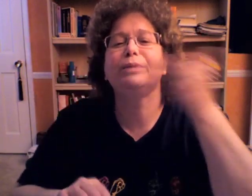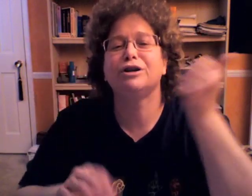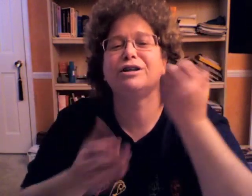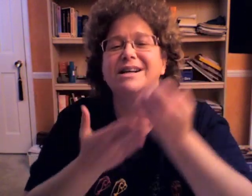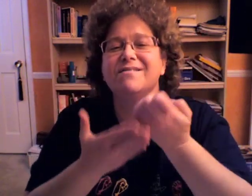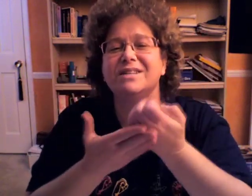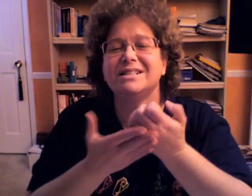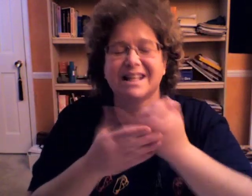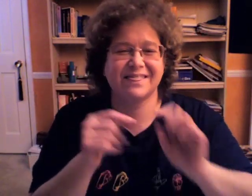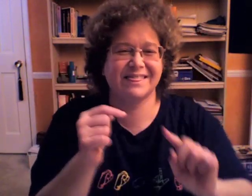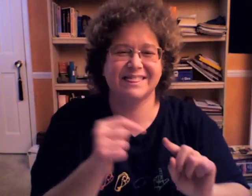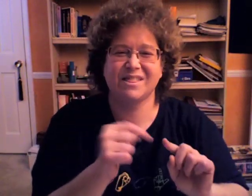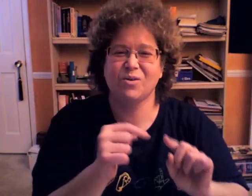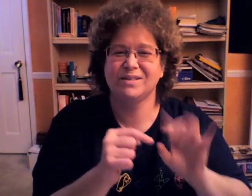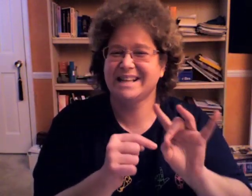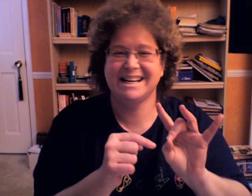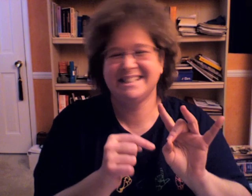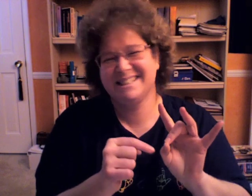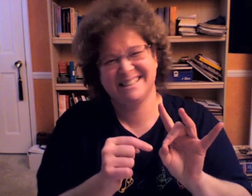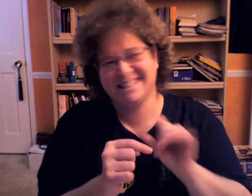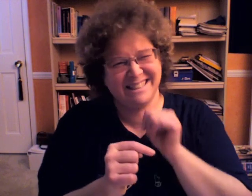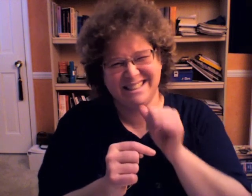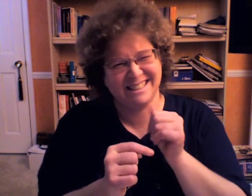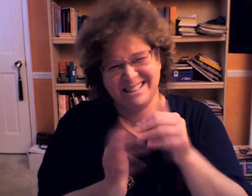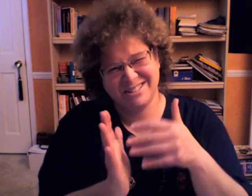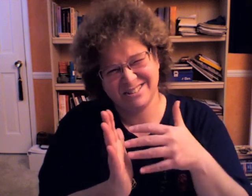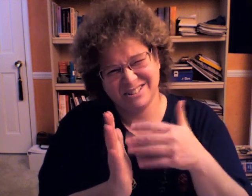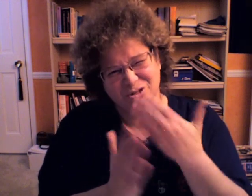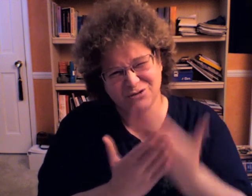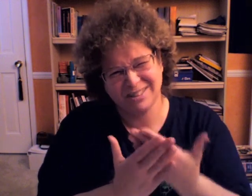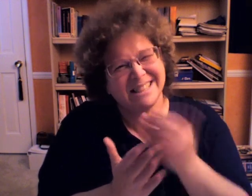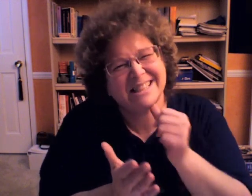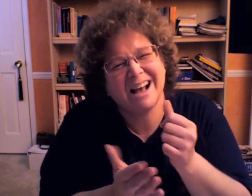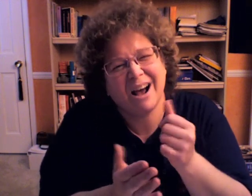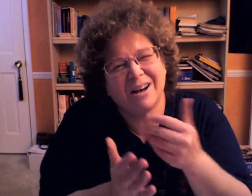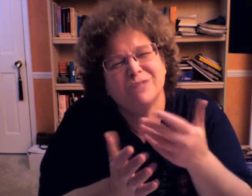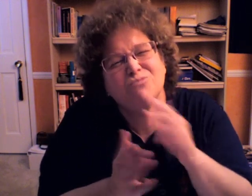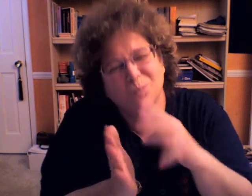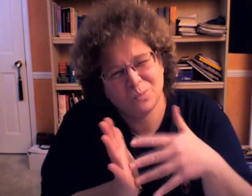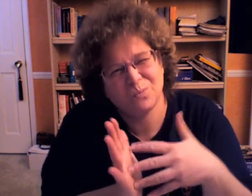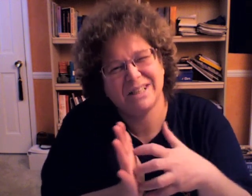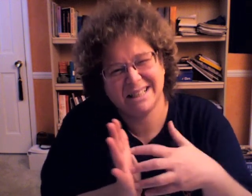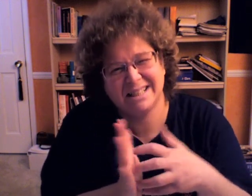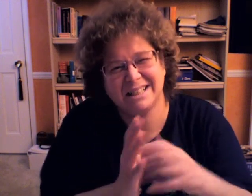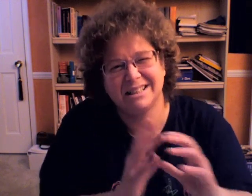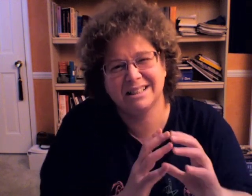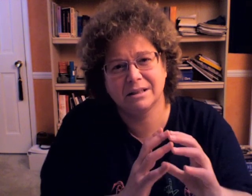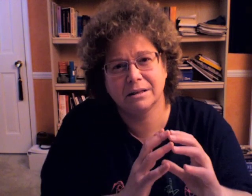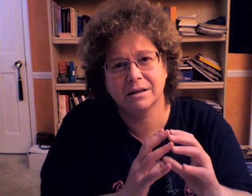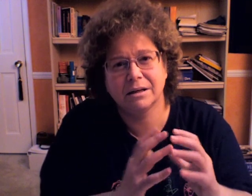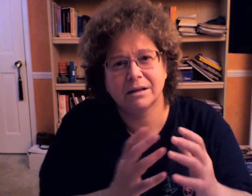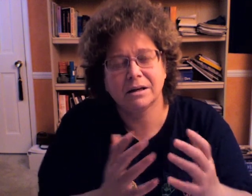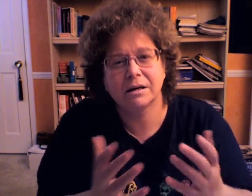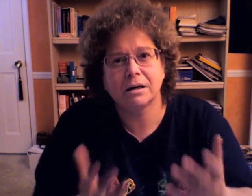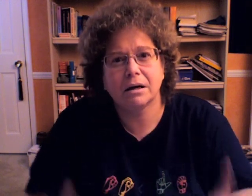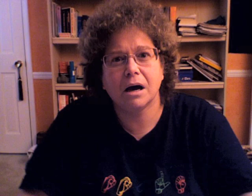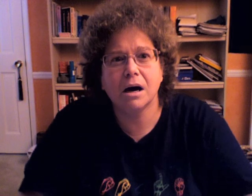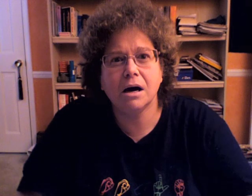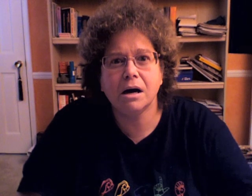thus decreasing the credibility of the 33 websites.